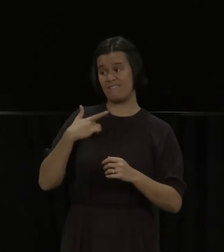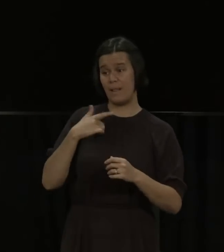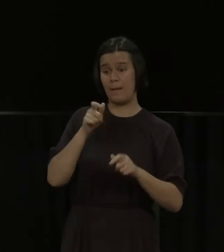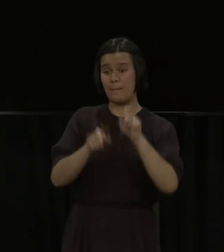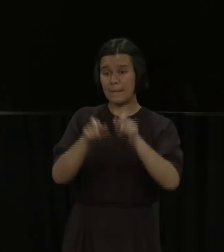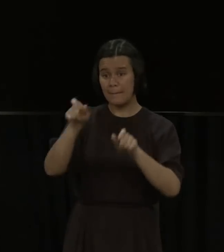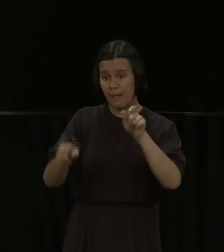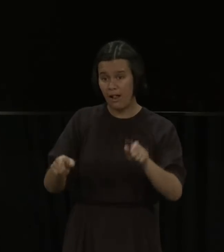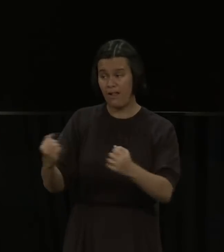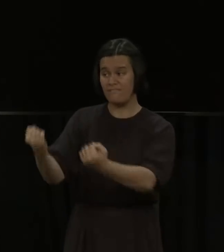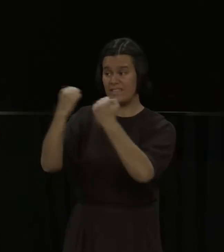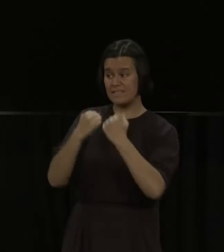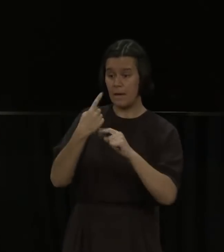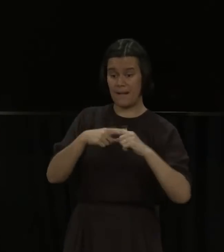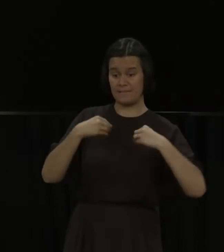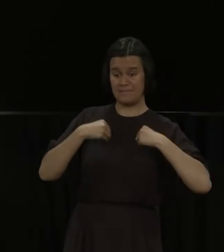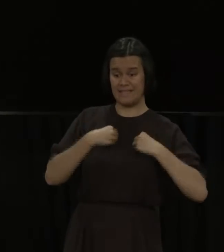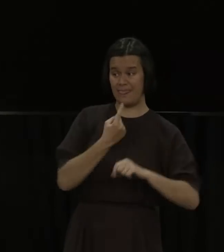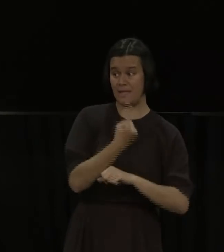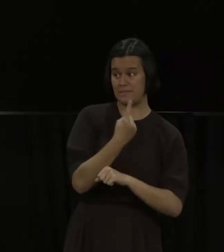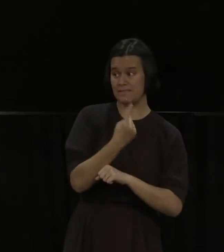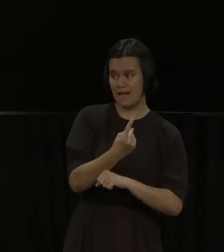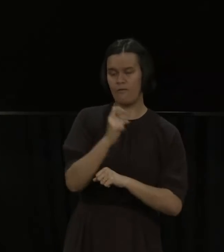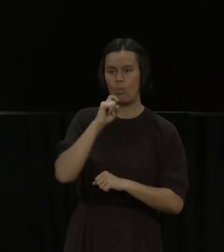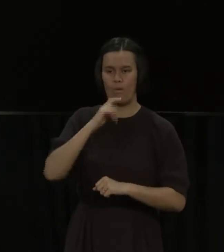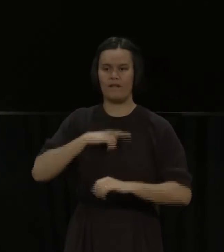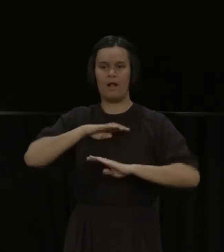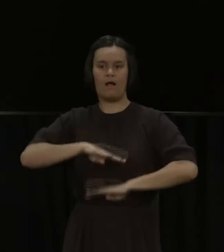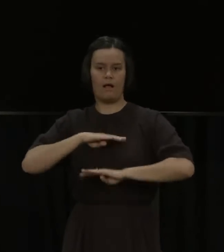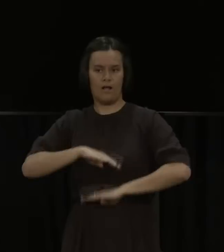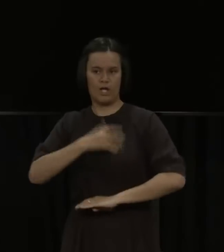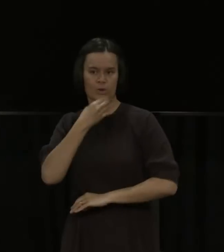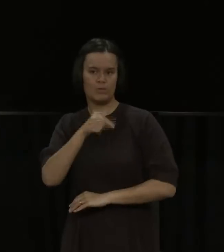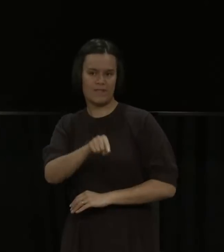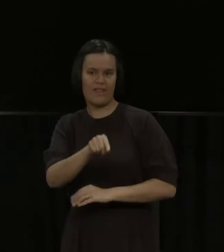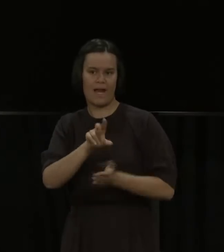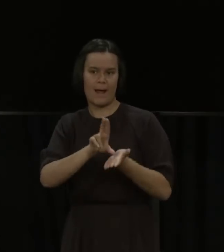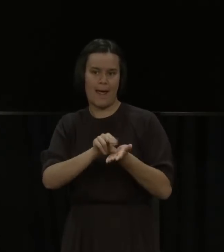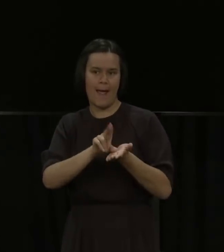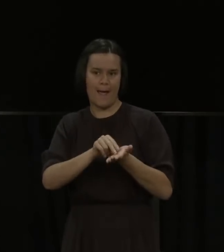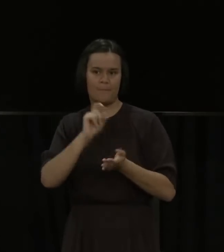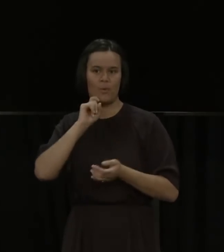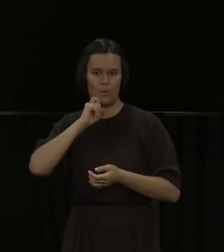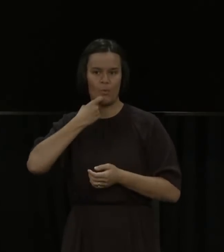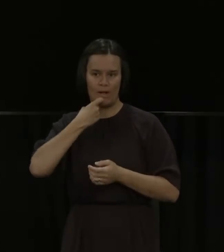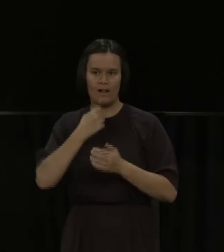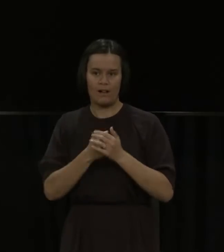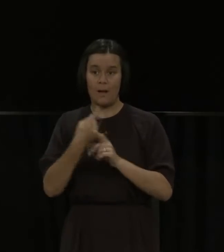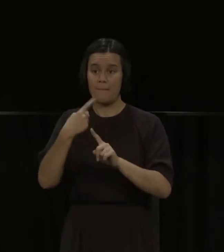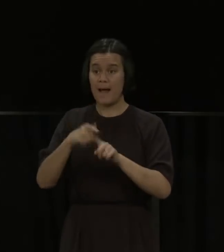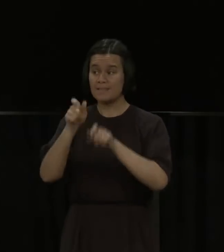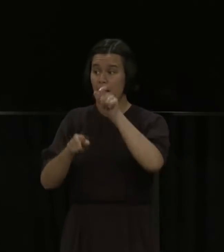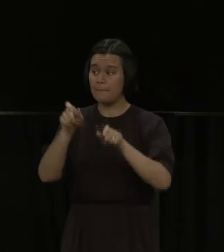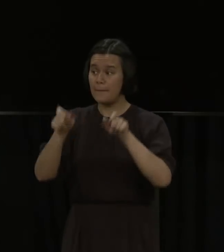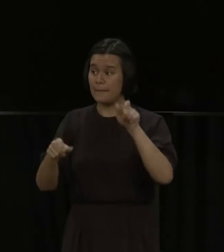the future. To emphasise, I think people and businesses will find the app very helpful and help